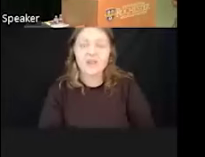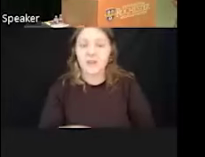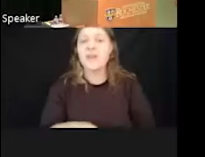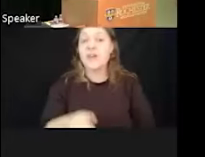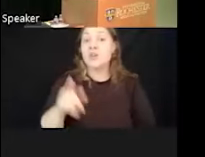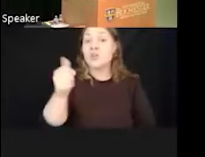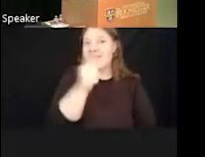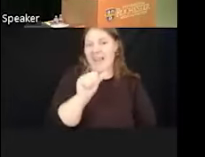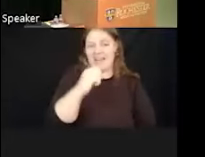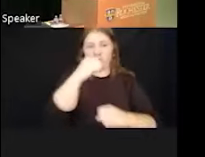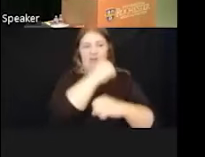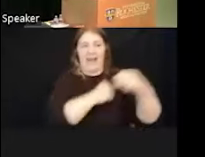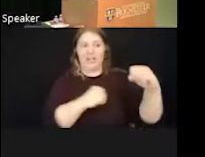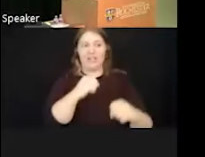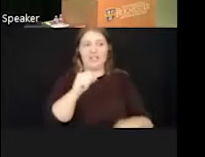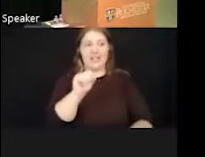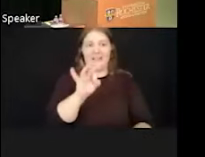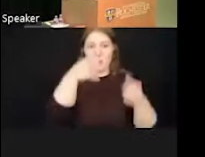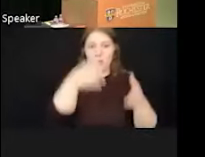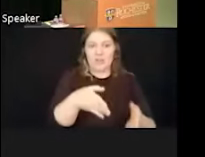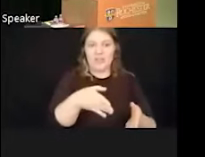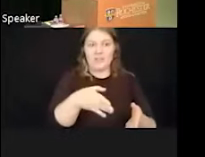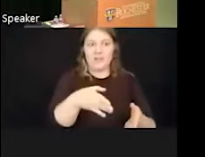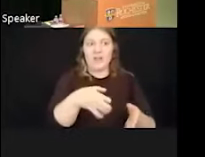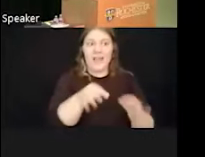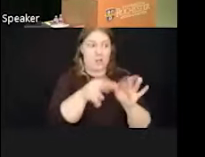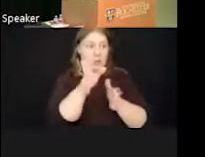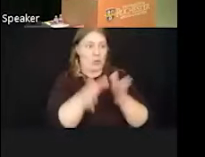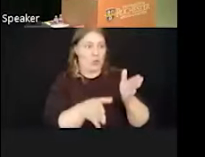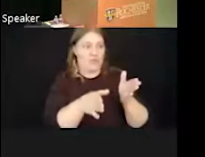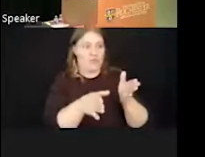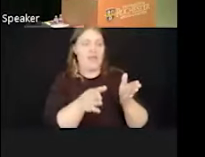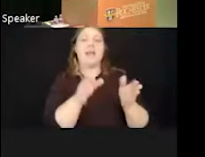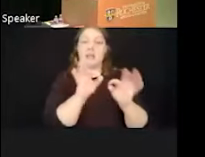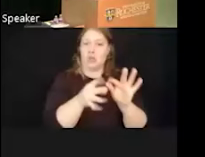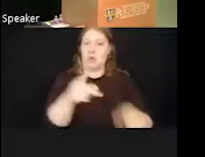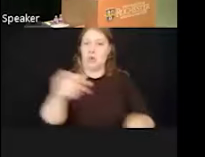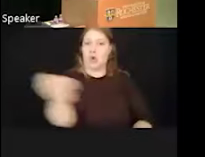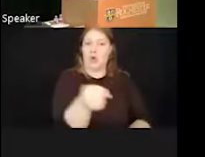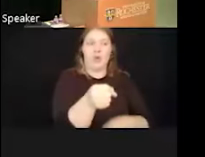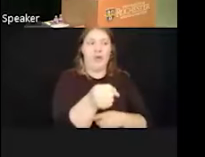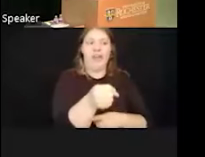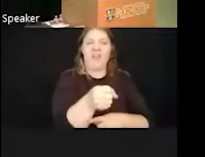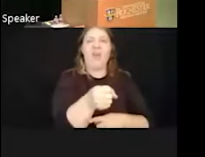if someone declines interpreter services but you feel they would benefit from that service I think